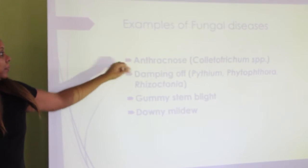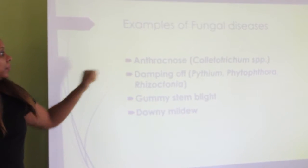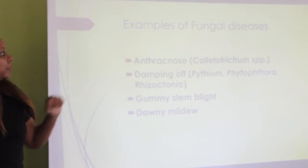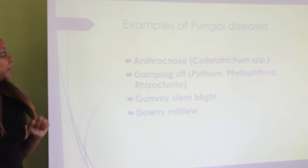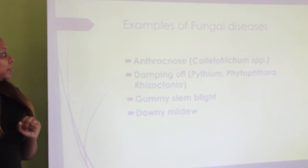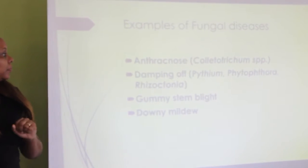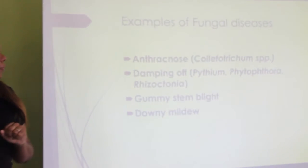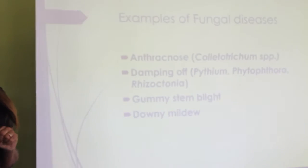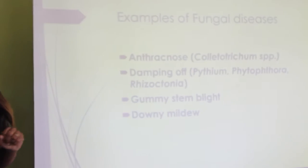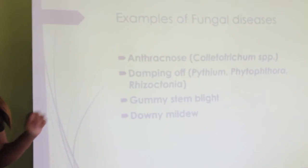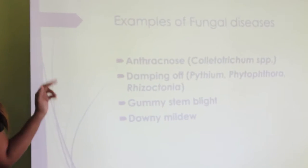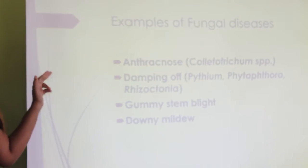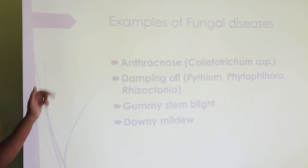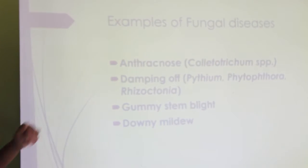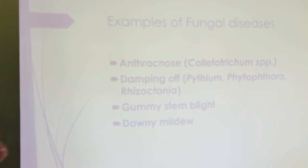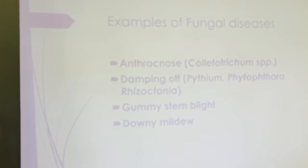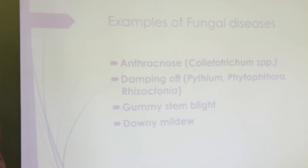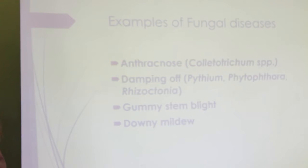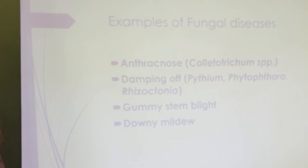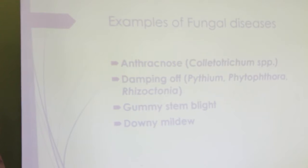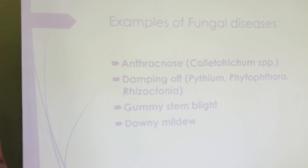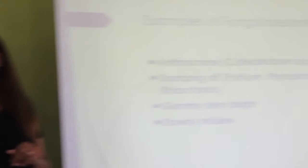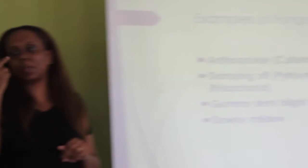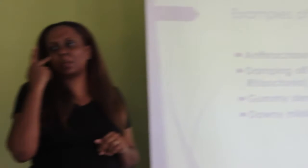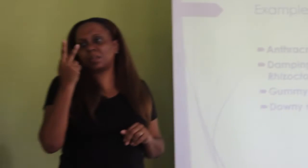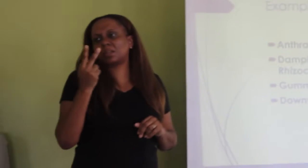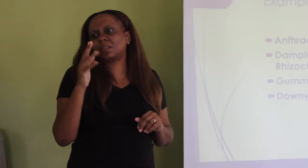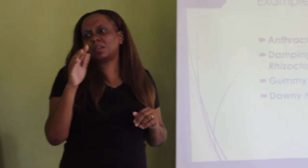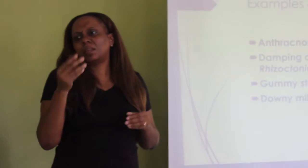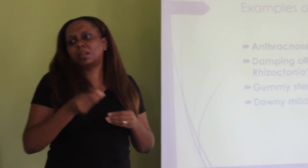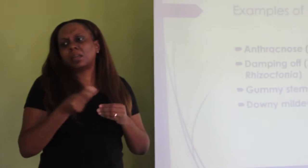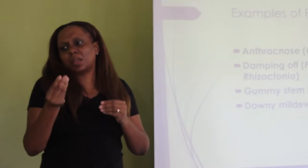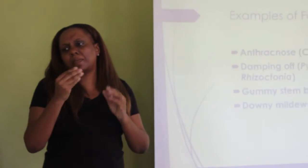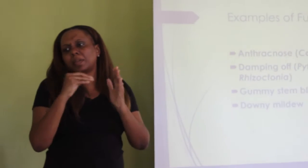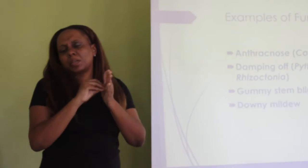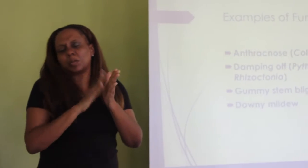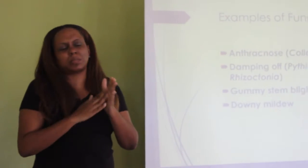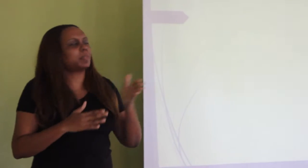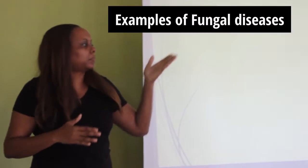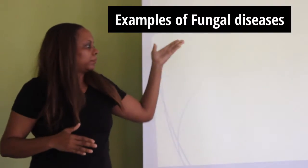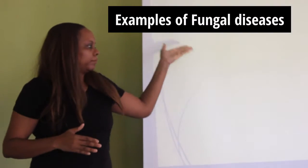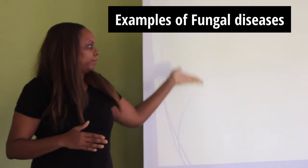damping off gummy sand blood and dungey mildew and i've chosen these because these